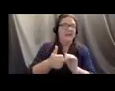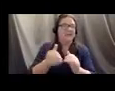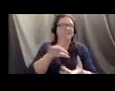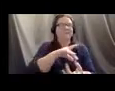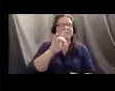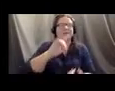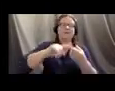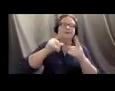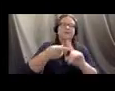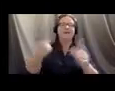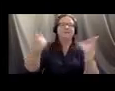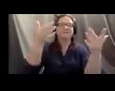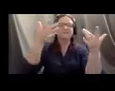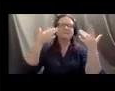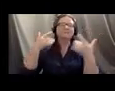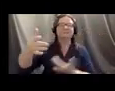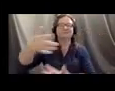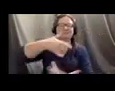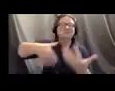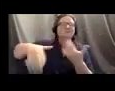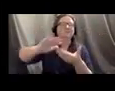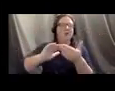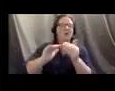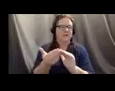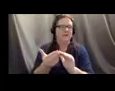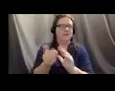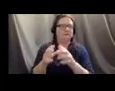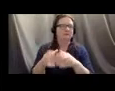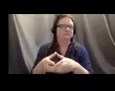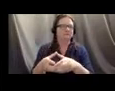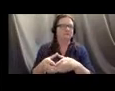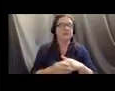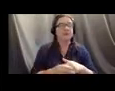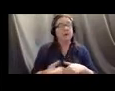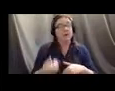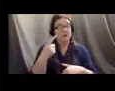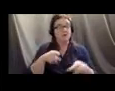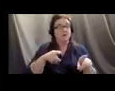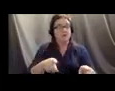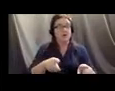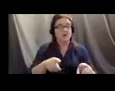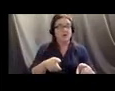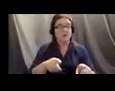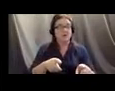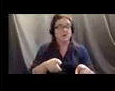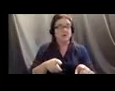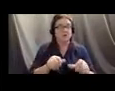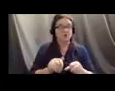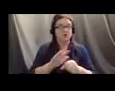I'll just note that during the pandemic this has meant really branching out in all kinds